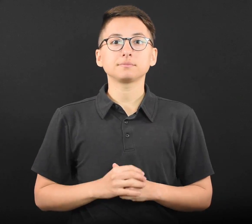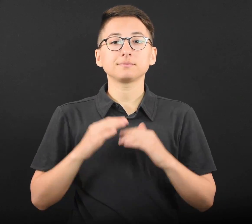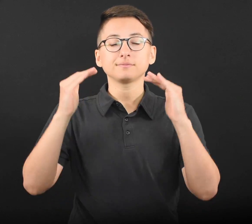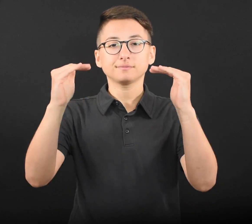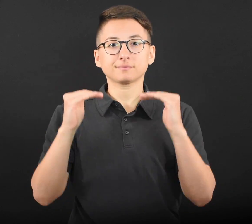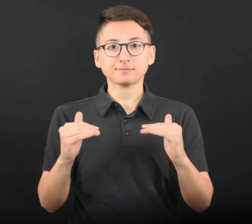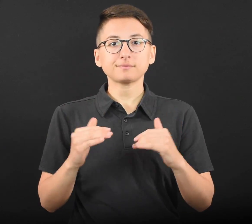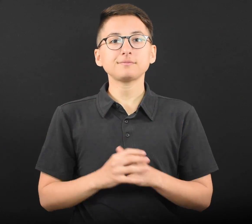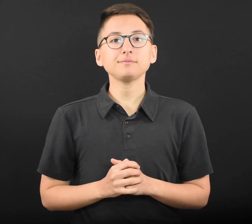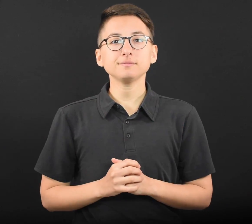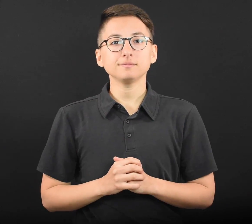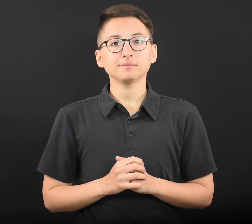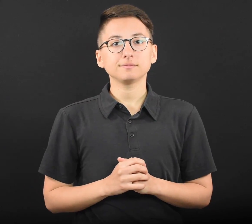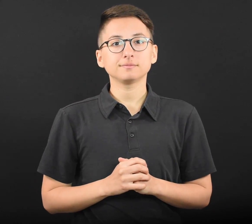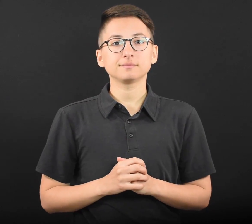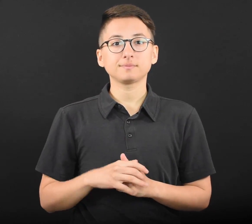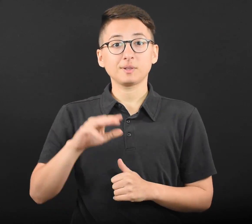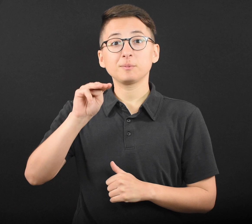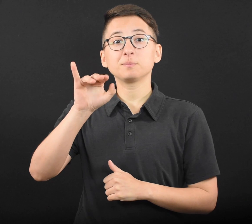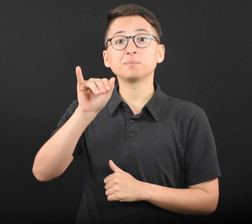Minnesota Zoo Admission ●